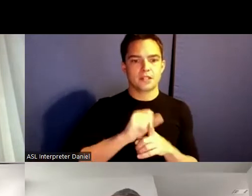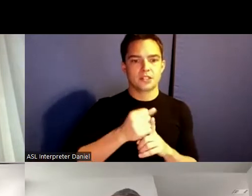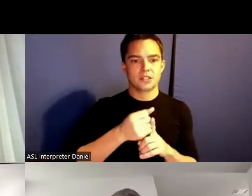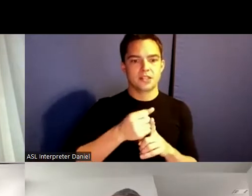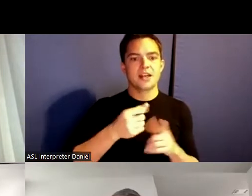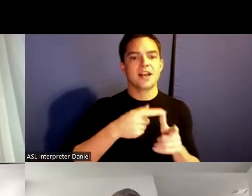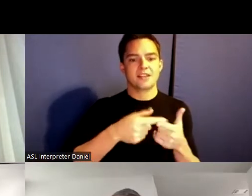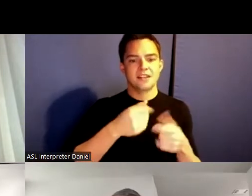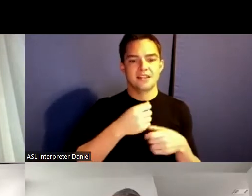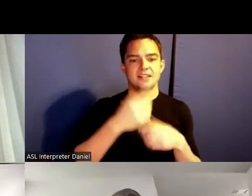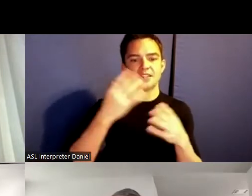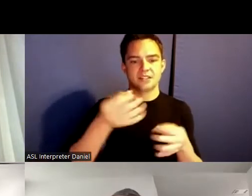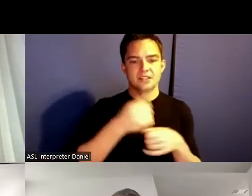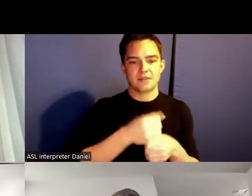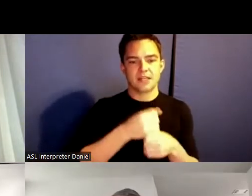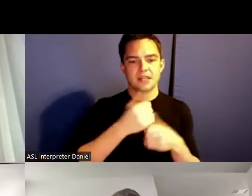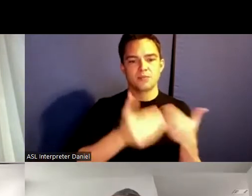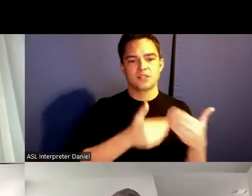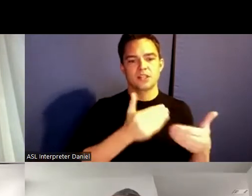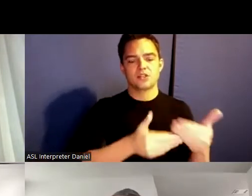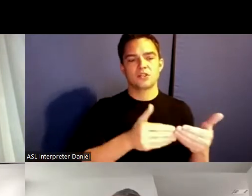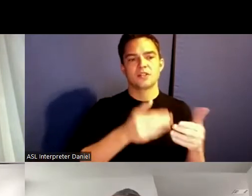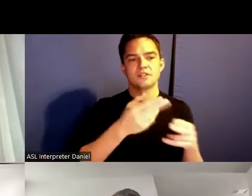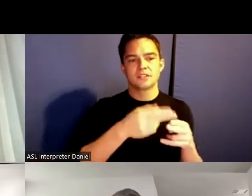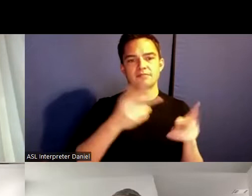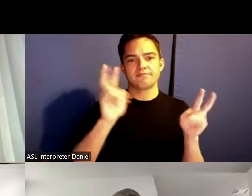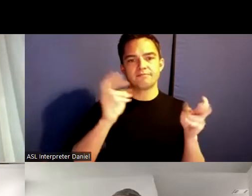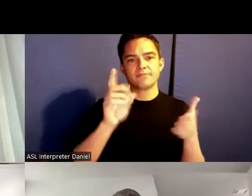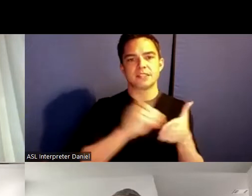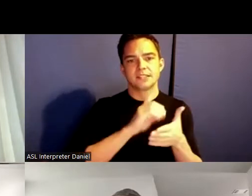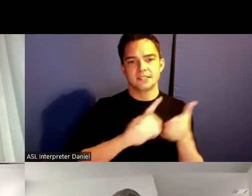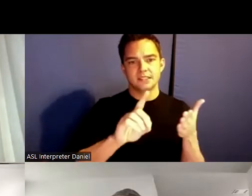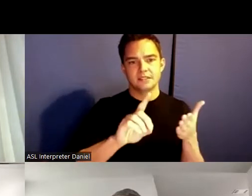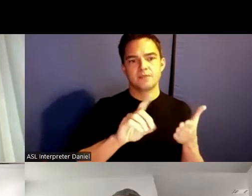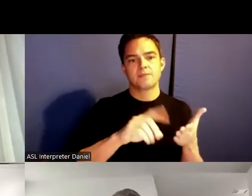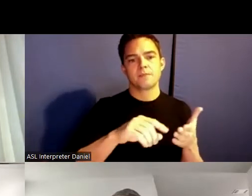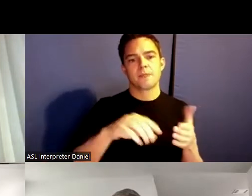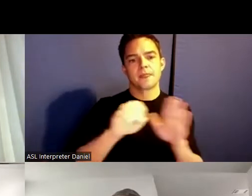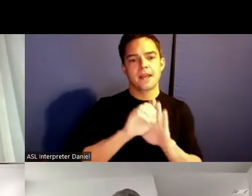procedures are discriminatory. ethics committees and consultations are insufficient